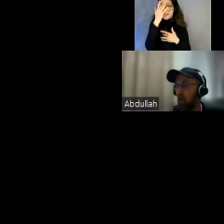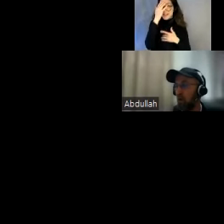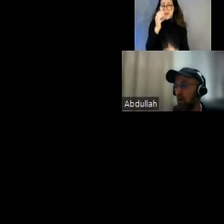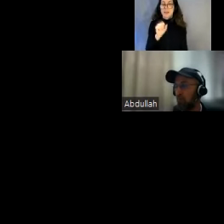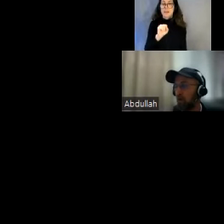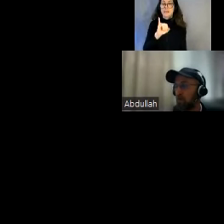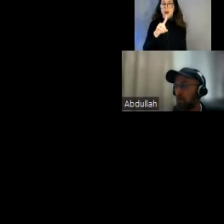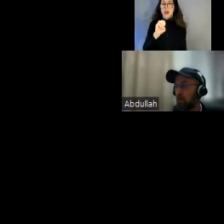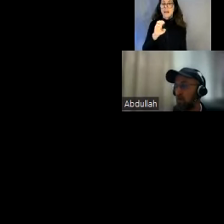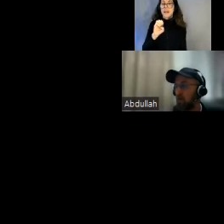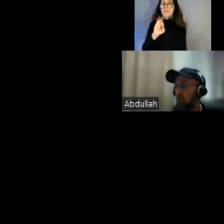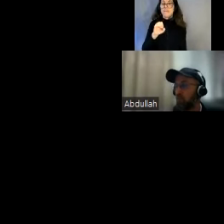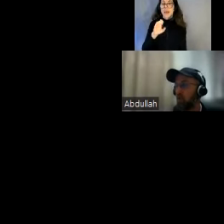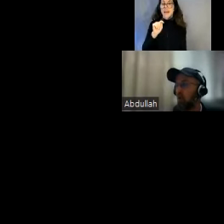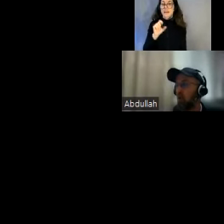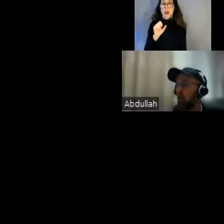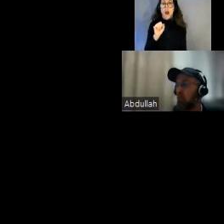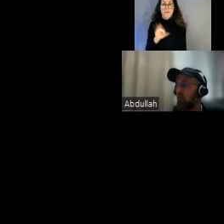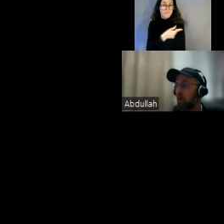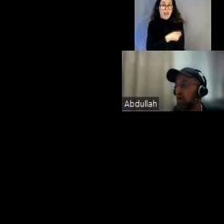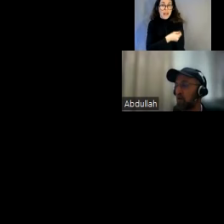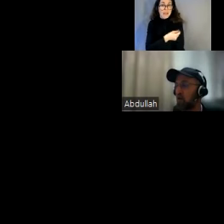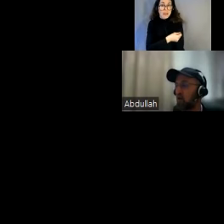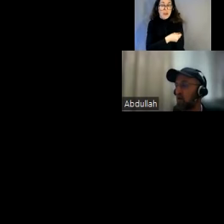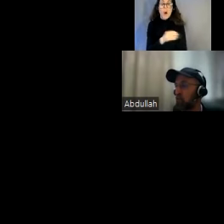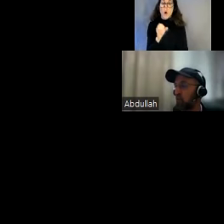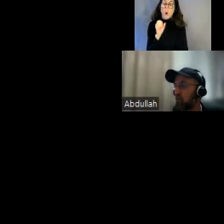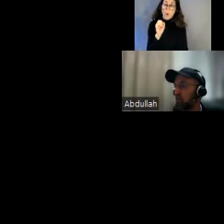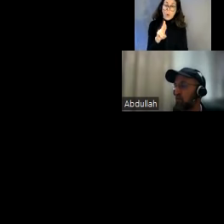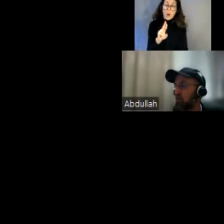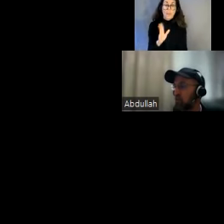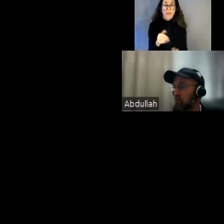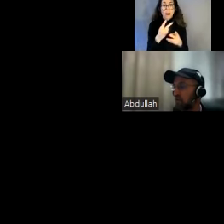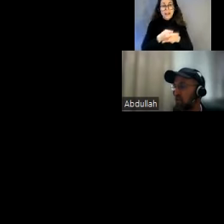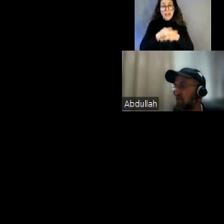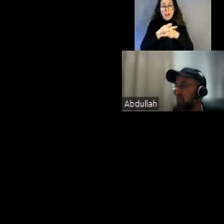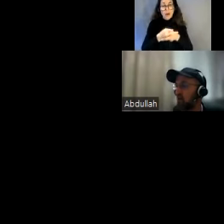reasons related to COVID, going to get vaccinated or